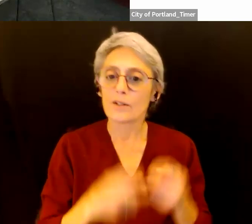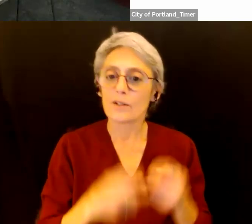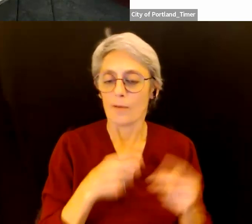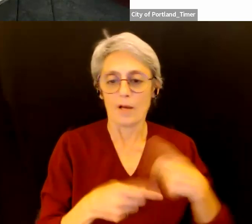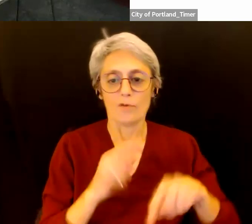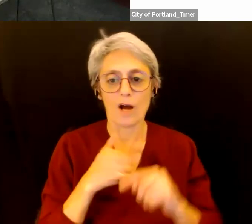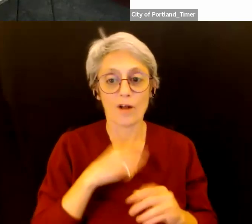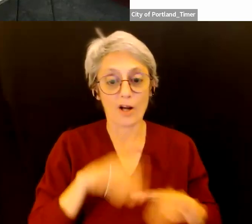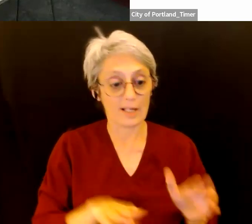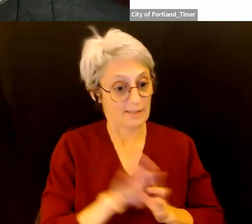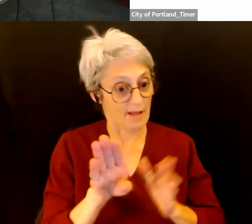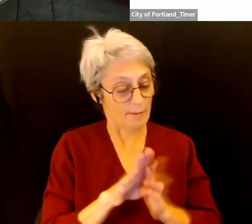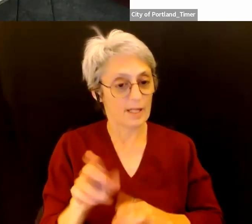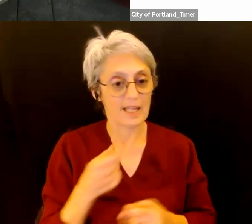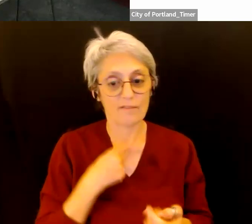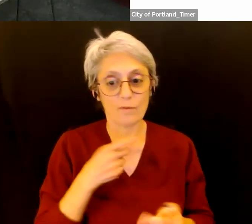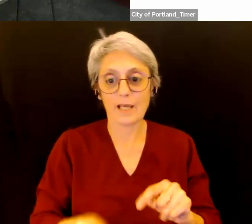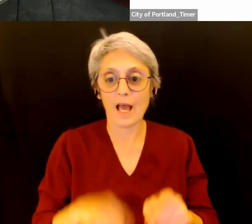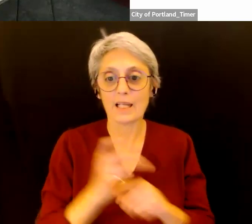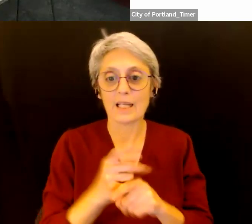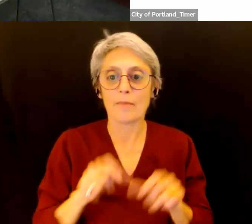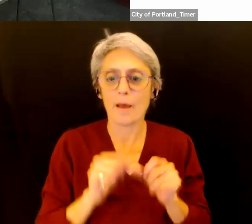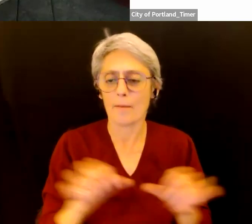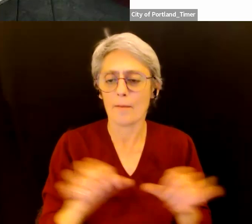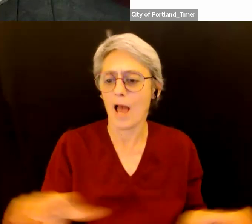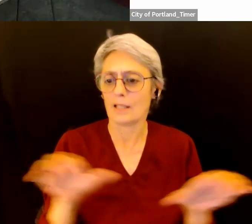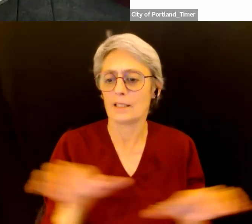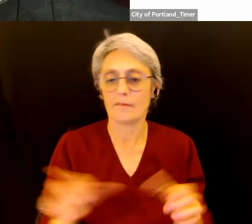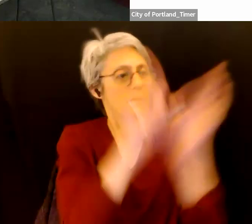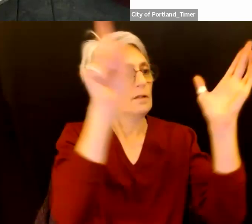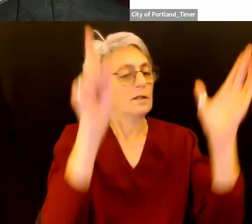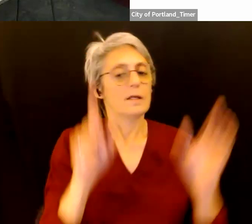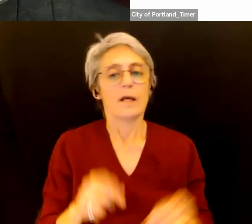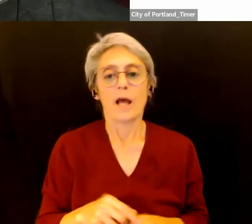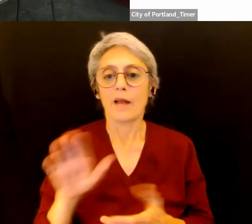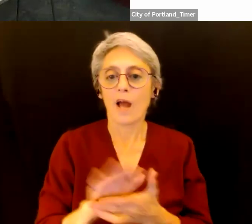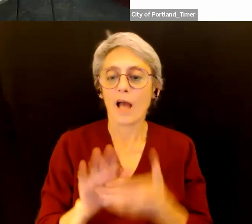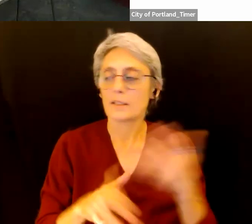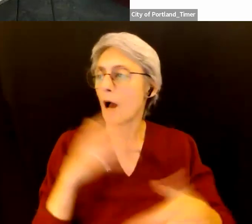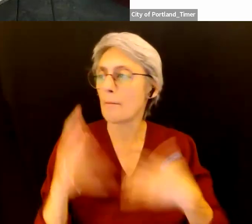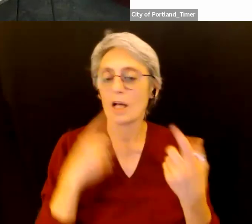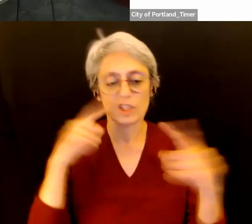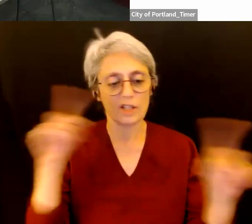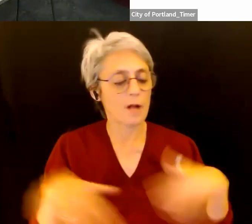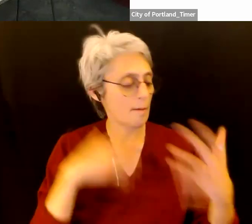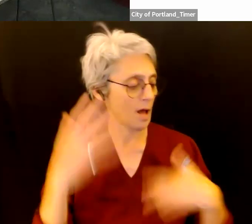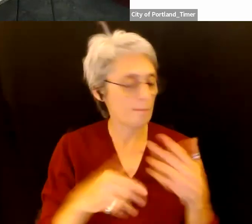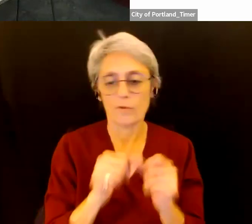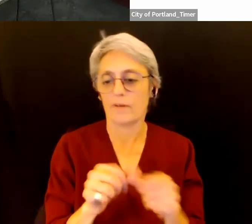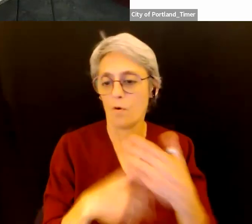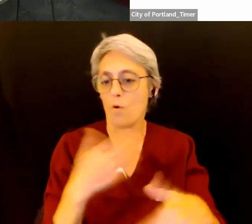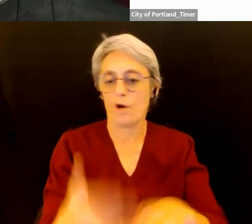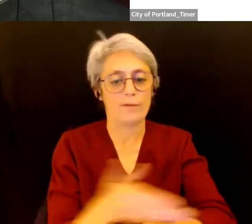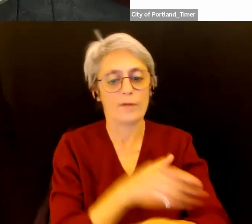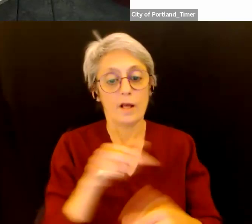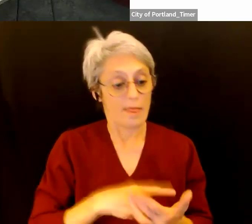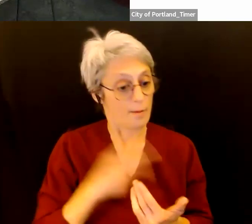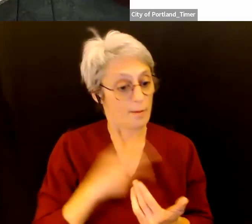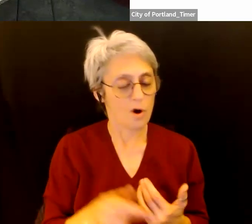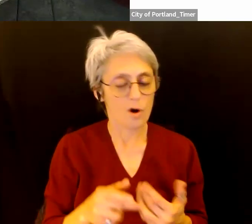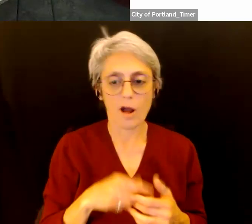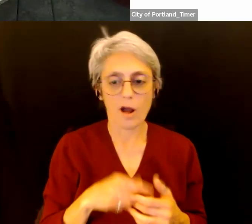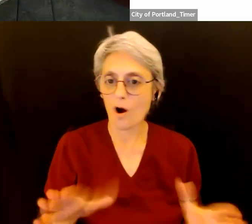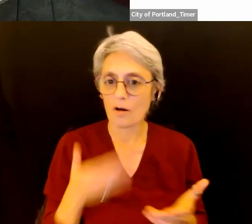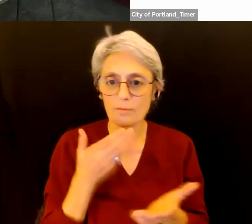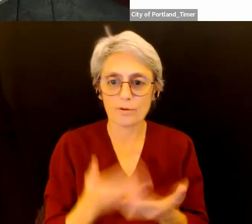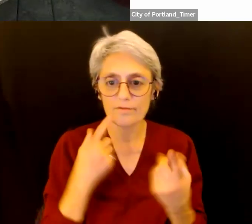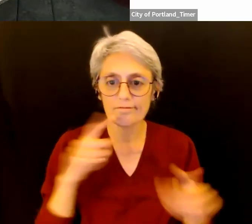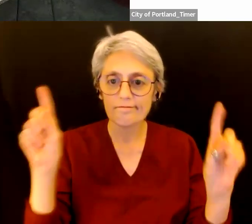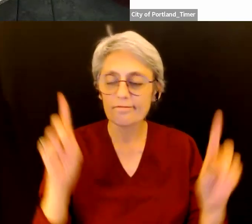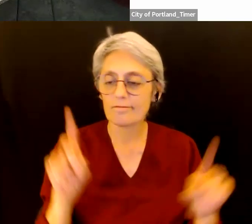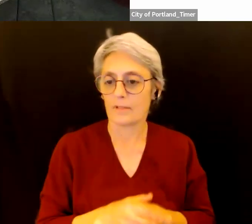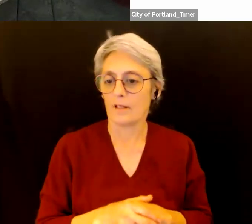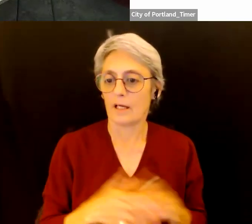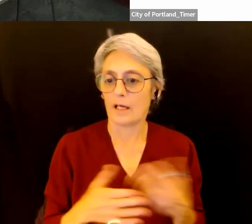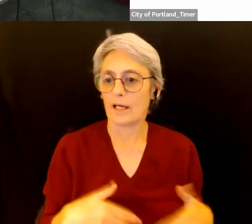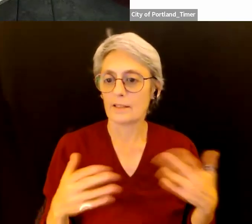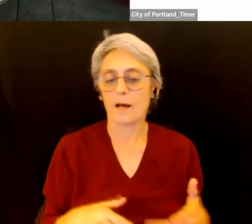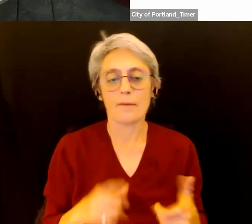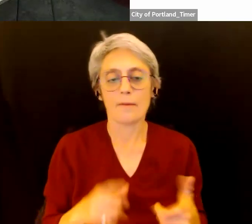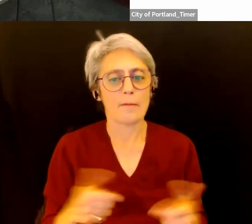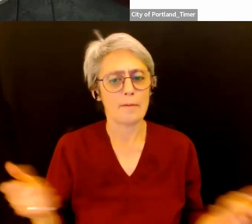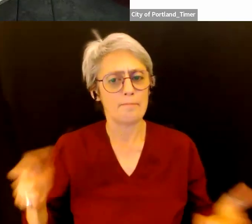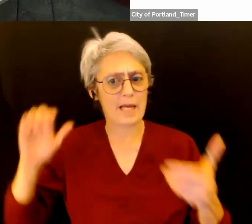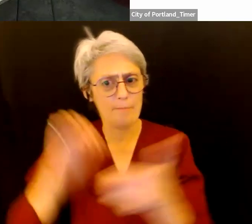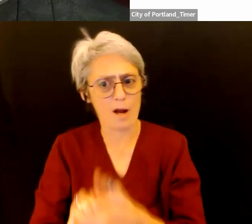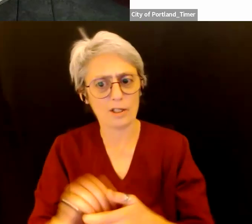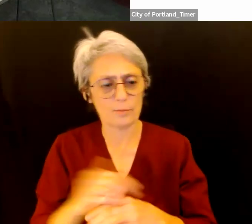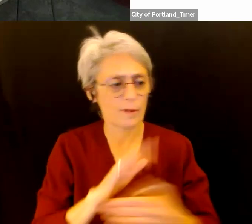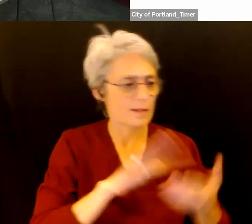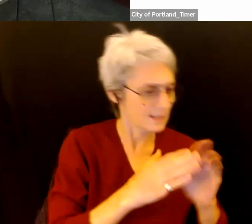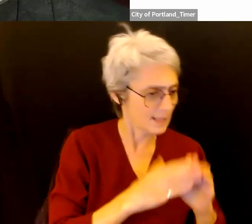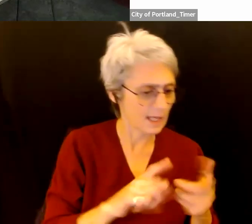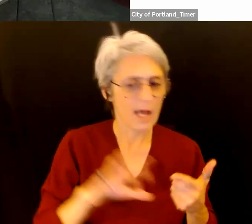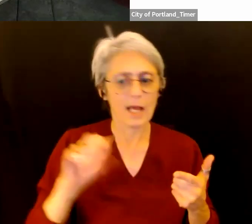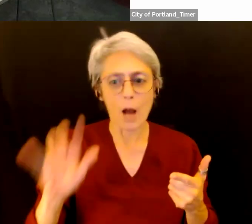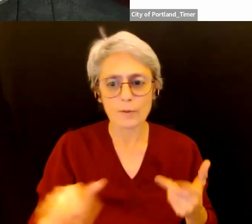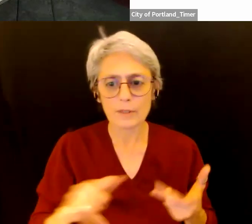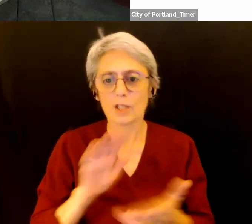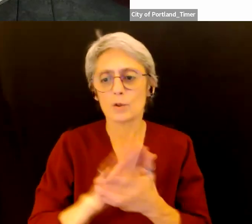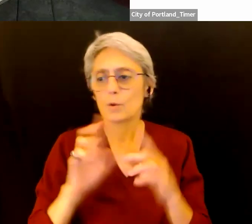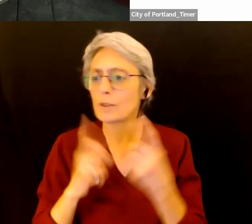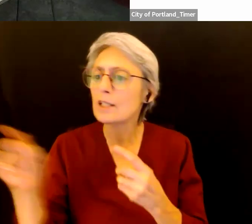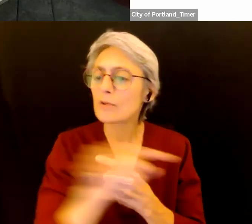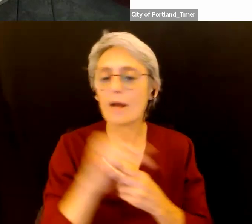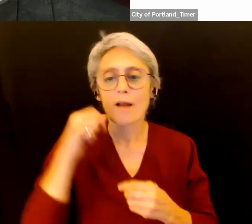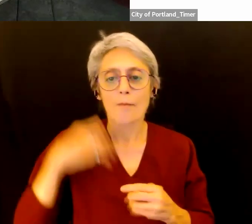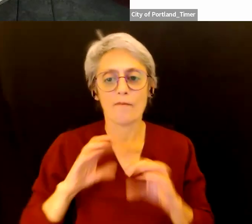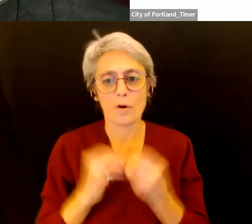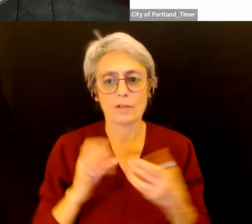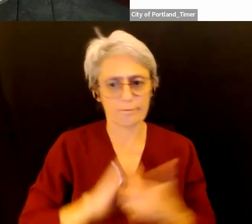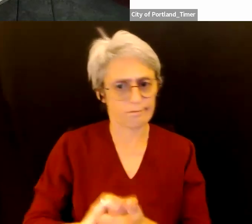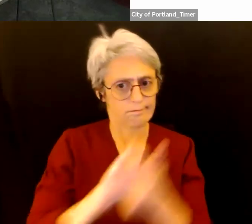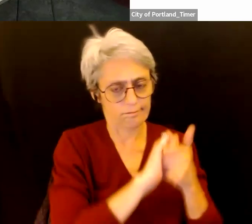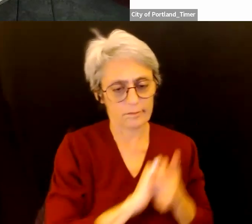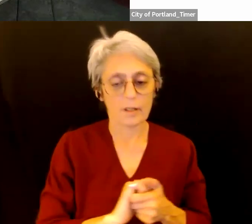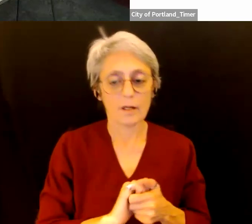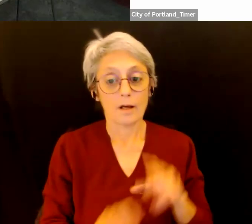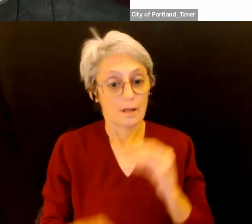If we can't keep them active and their academic achievement moving forward, this program is tried and true and it's based on a huge partnership between the city, the county, and the school districts and nonprofits. I also want to say that the community centers